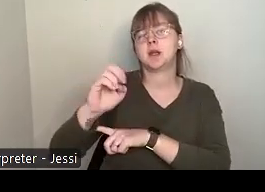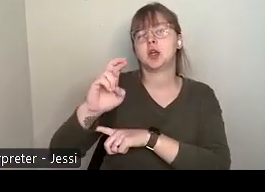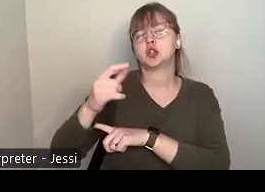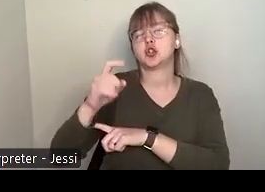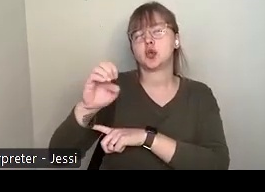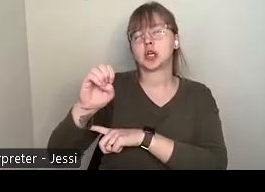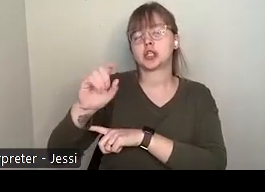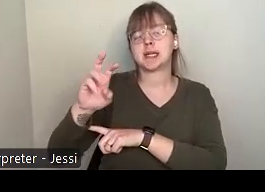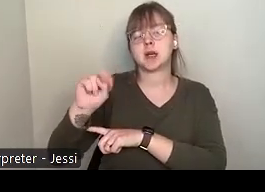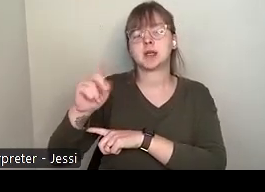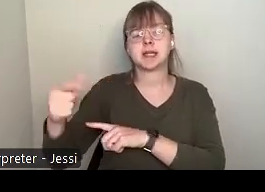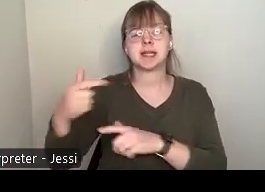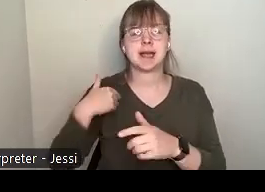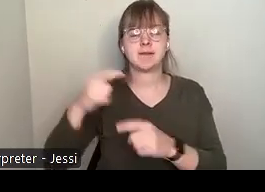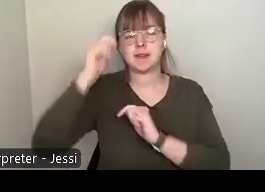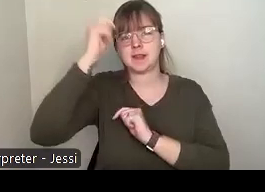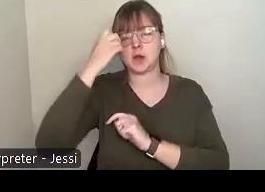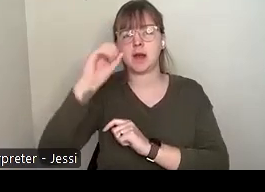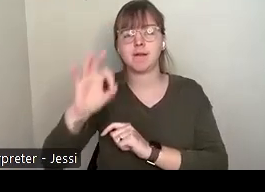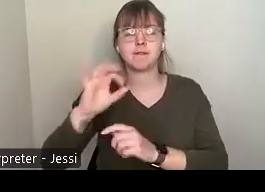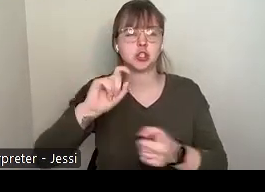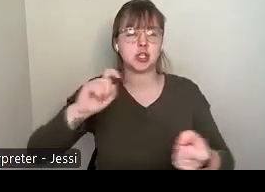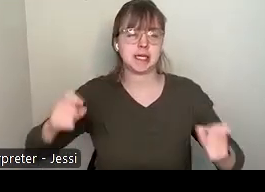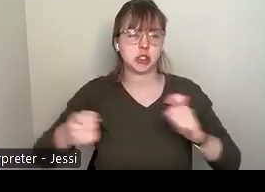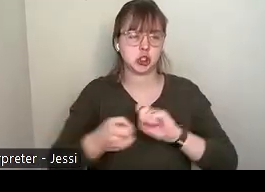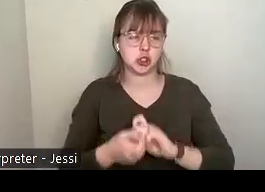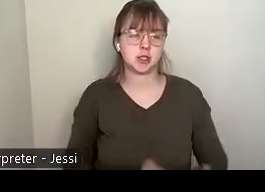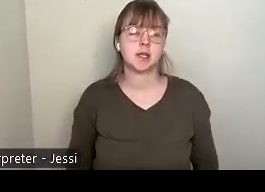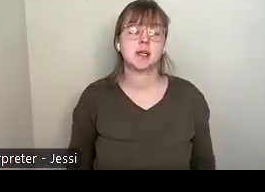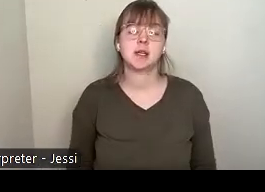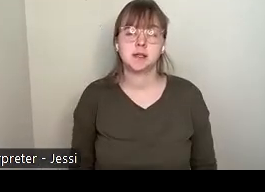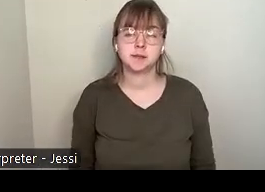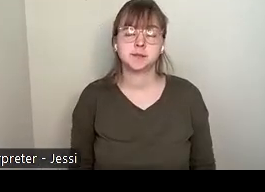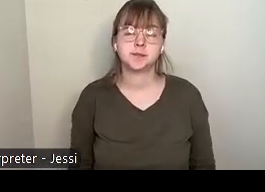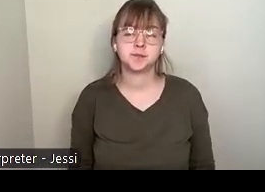indirect nature of this service prior to coming to um University of Rochester three